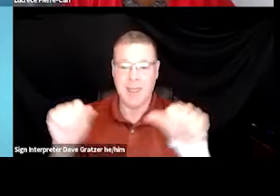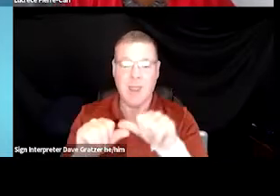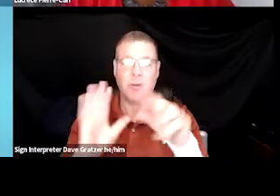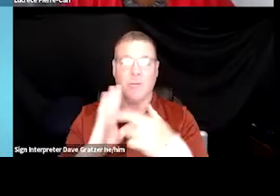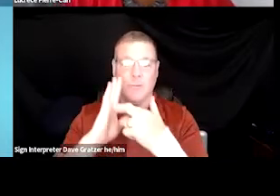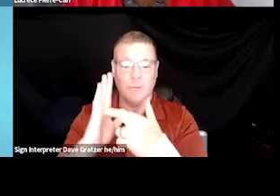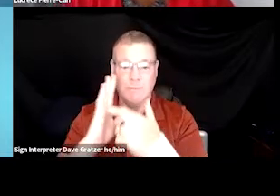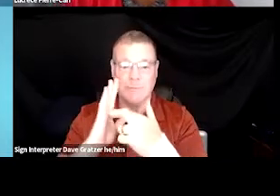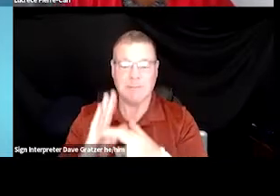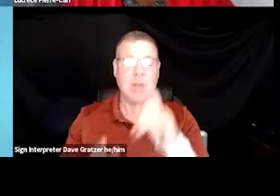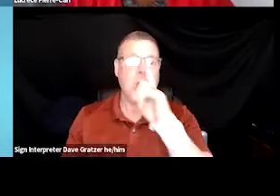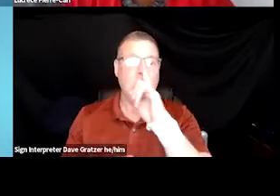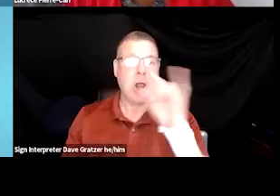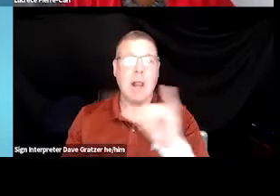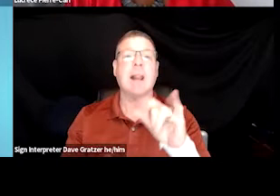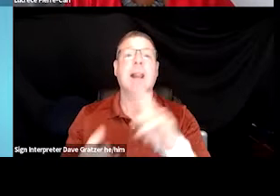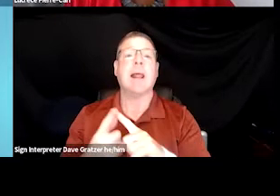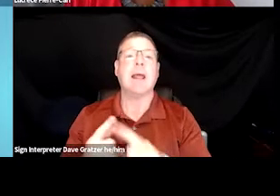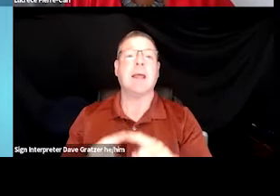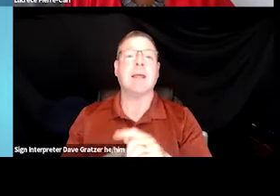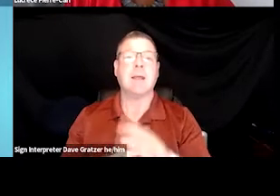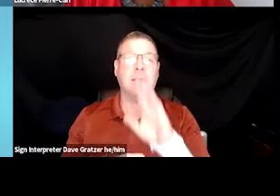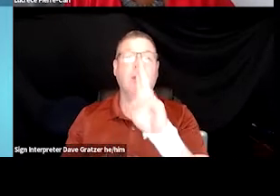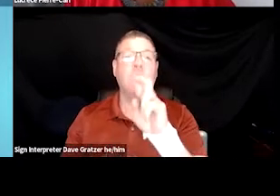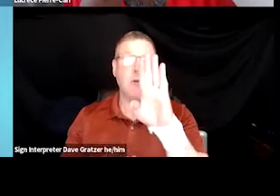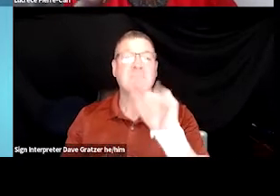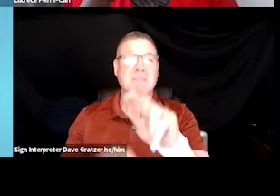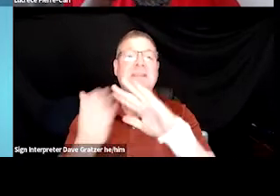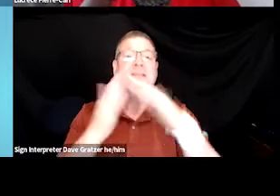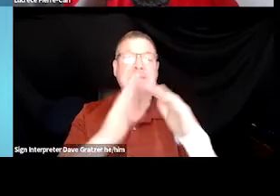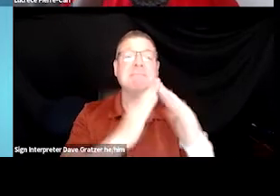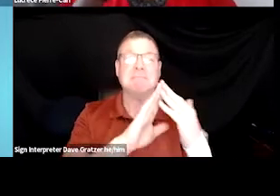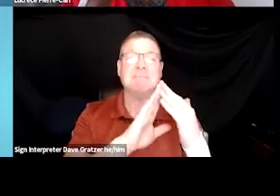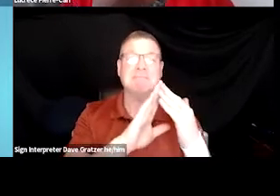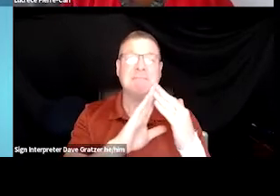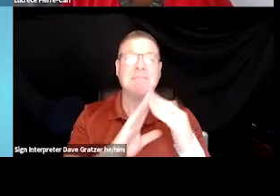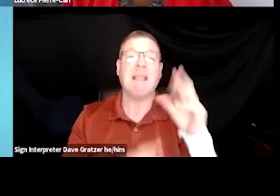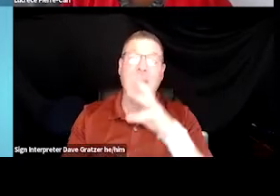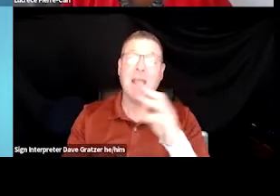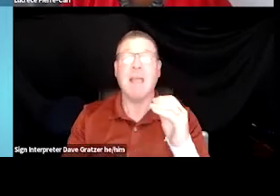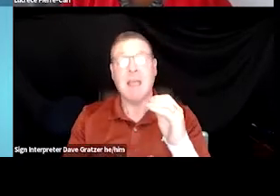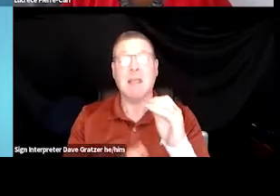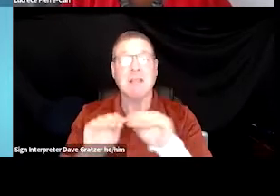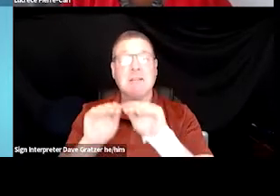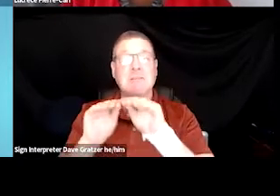With, looks like our urban areas leading the way, and fairly spread evenly.